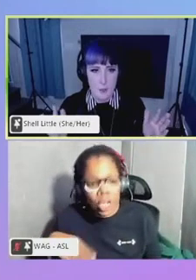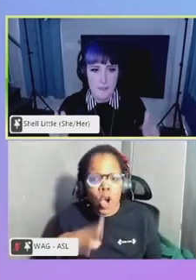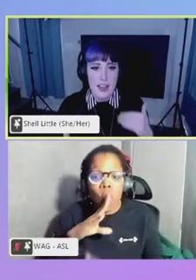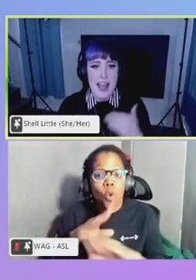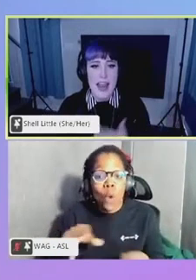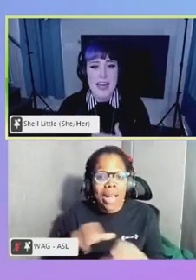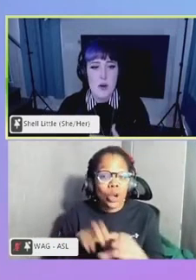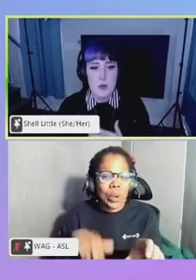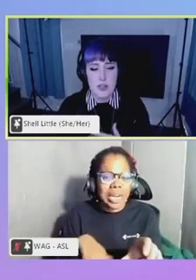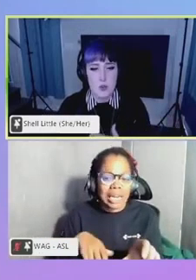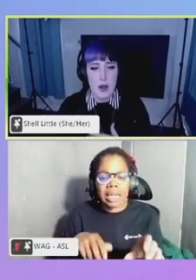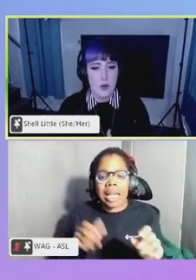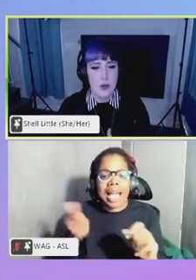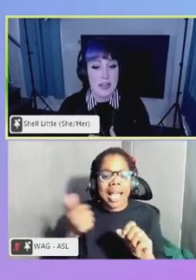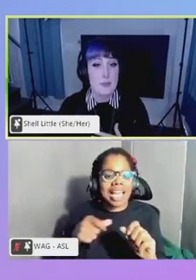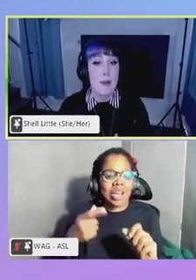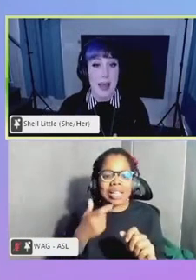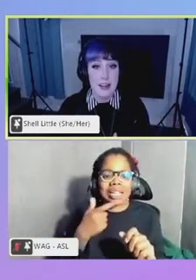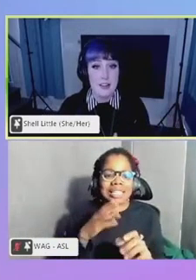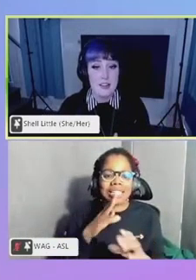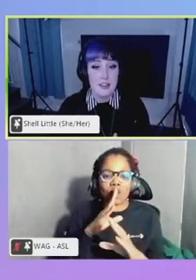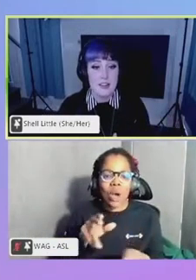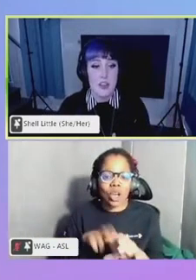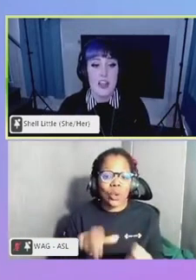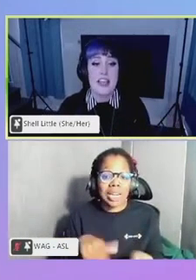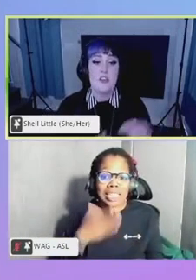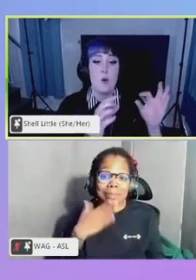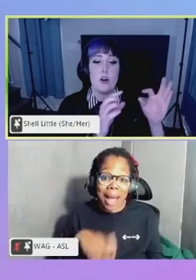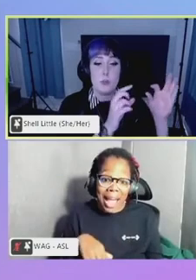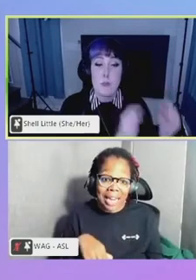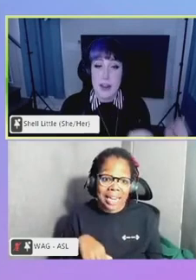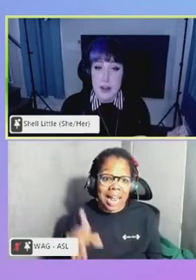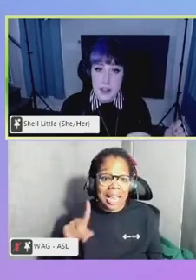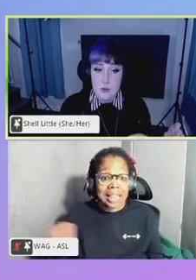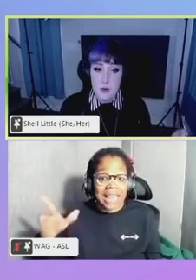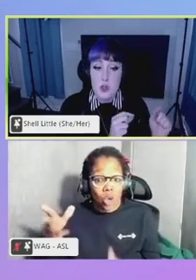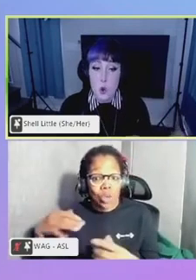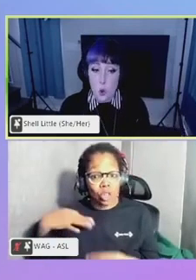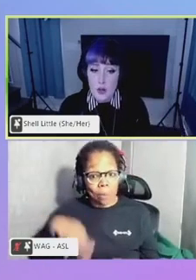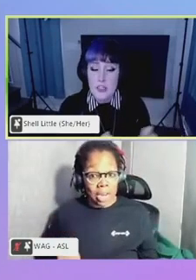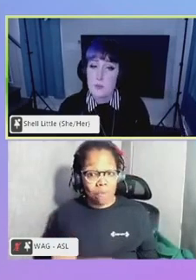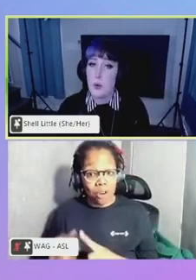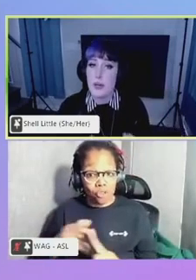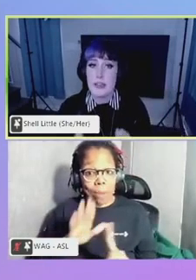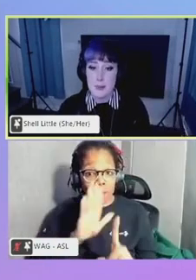and just doing their job, like, all of us do so much more than what our job actually asks for us. We are